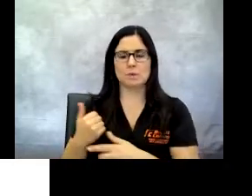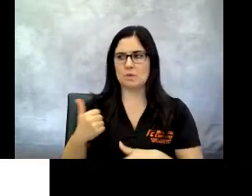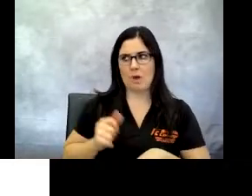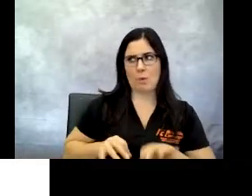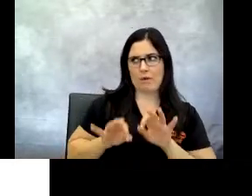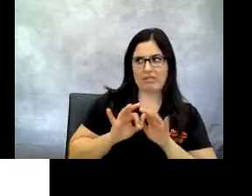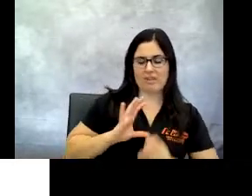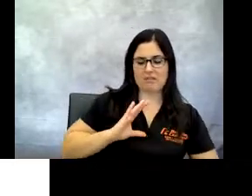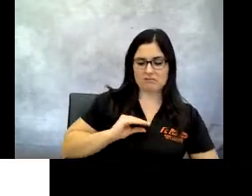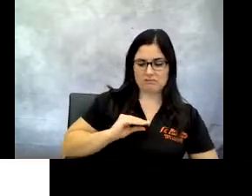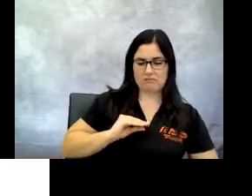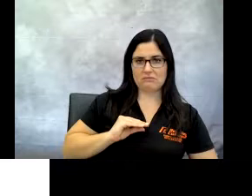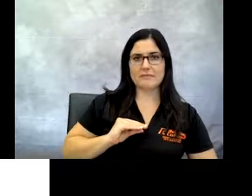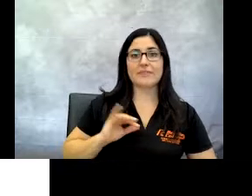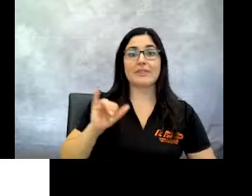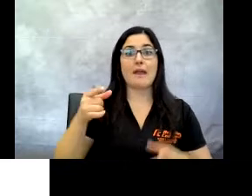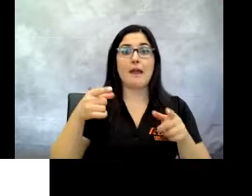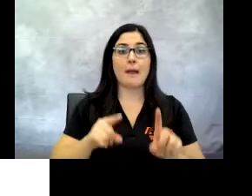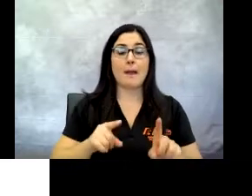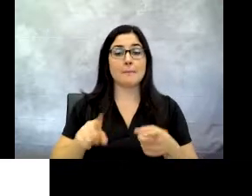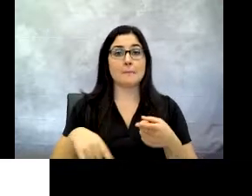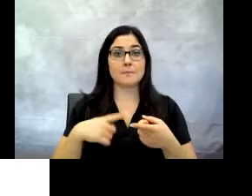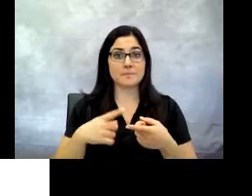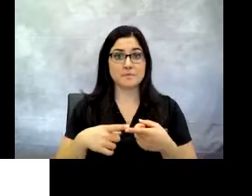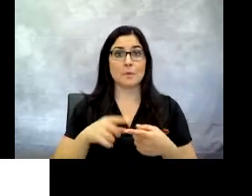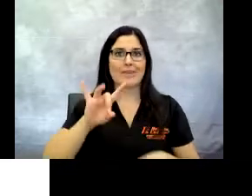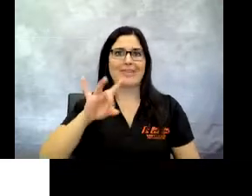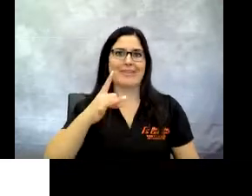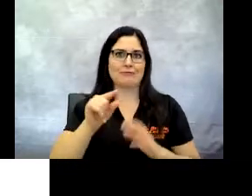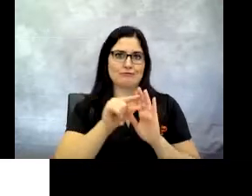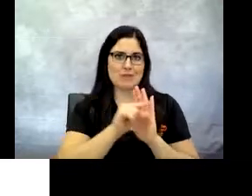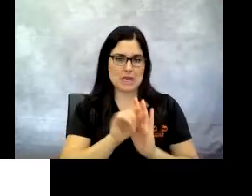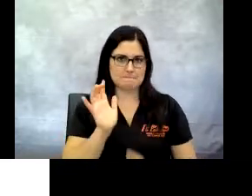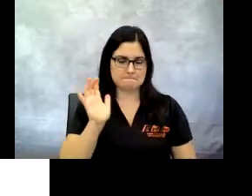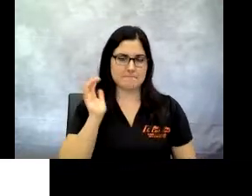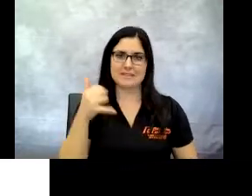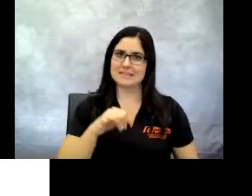And that happened to them when they were in the eighth grade, and they still hold on to that as an adult.